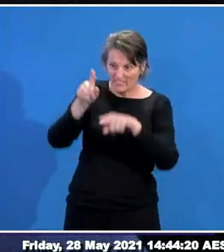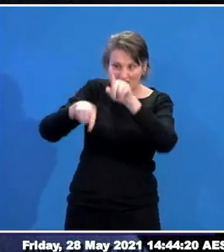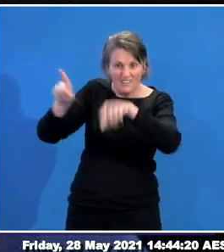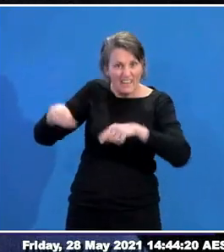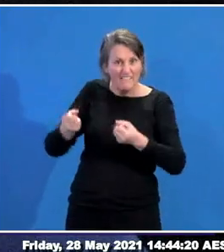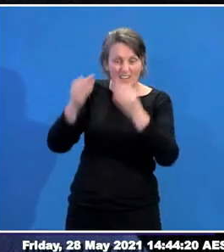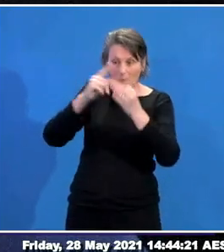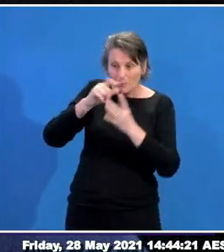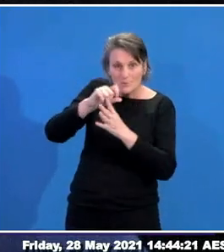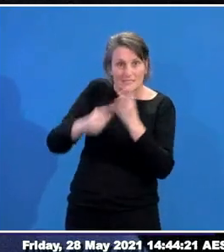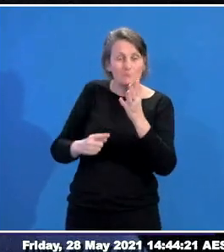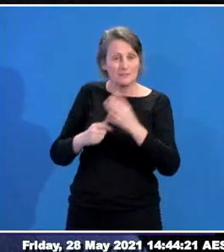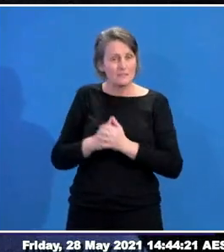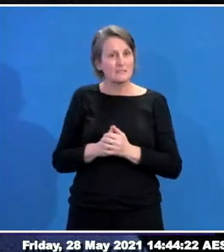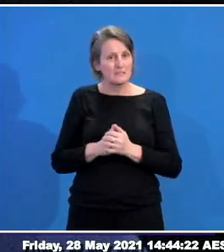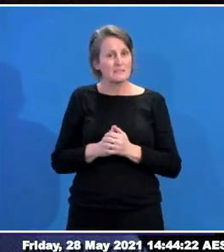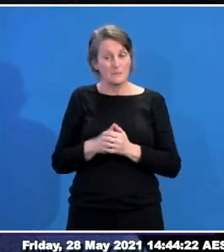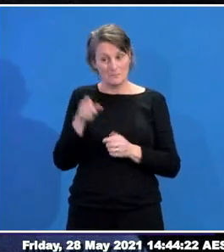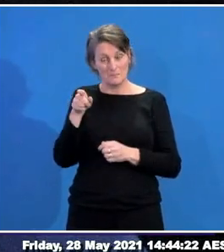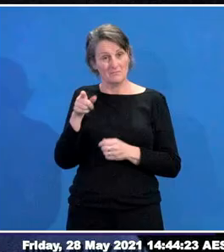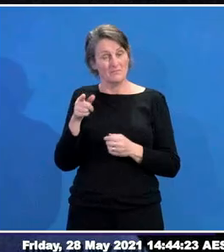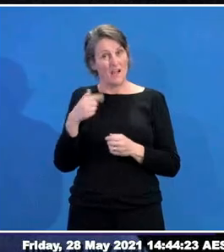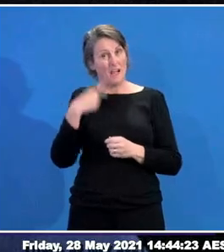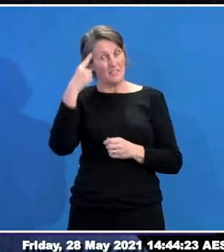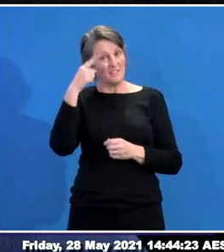of consequences for people interacting with those organisations, and I think it